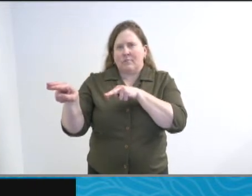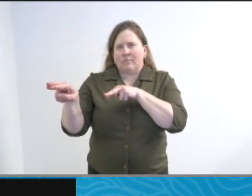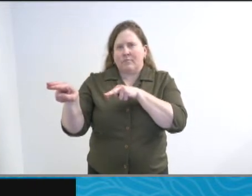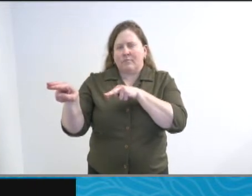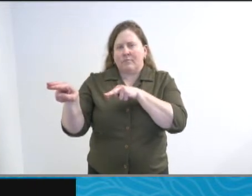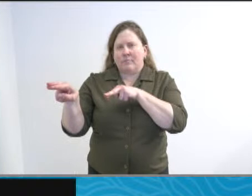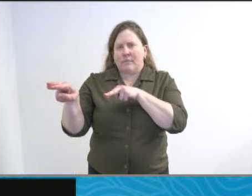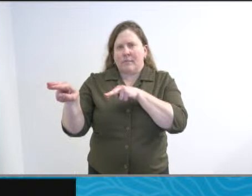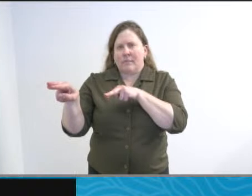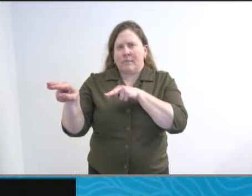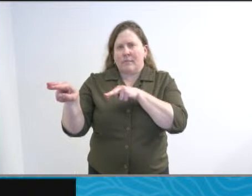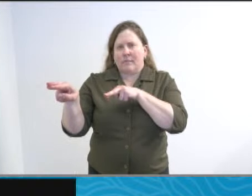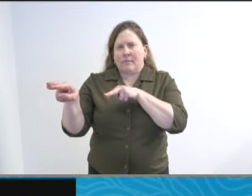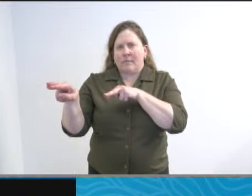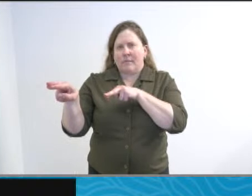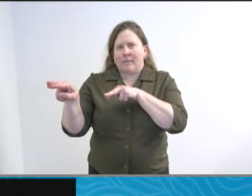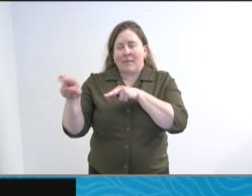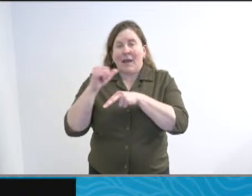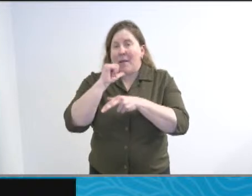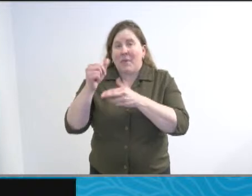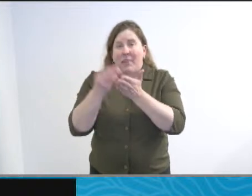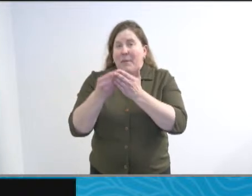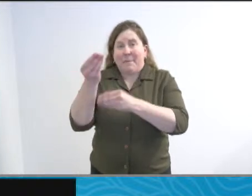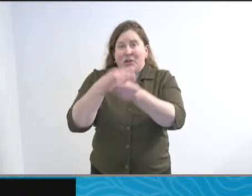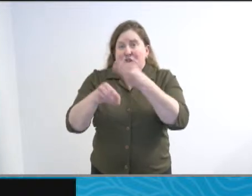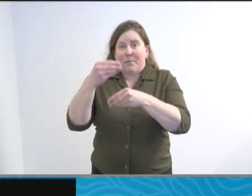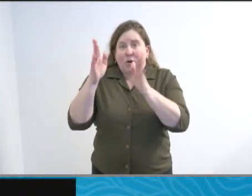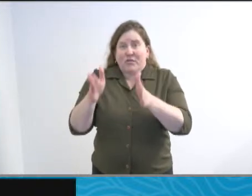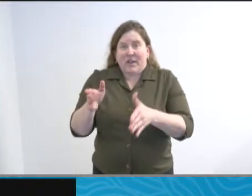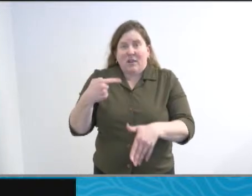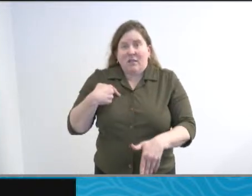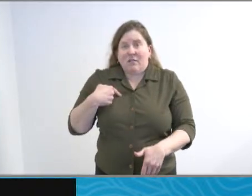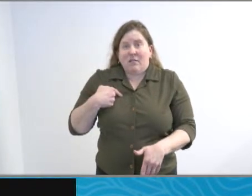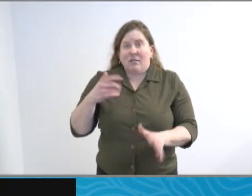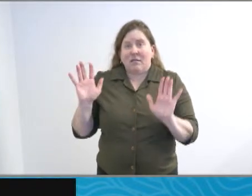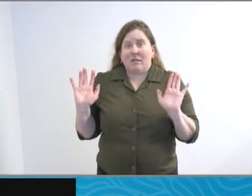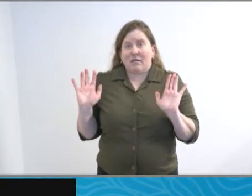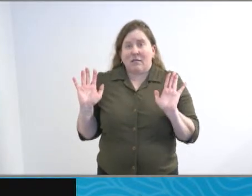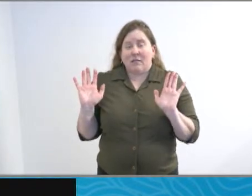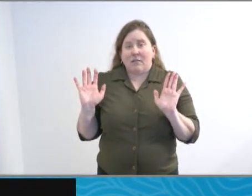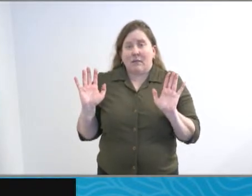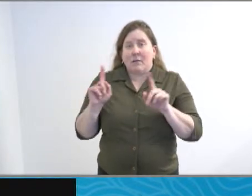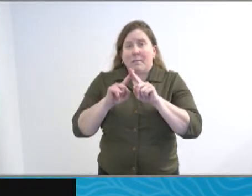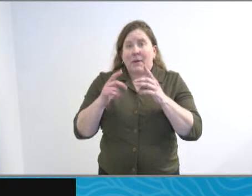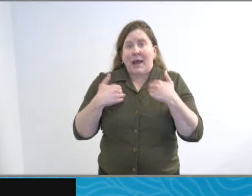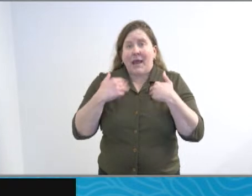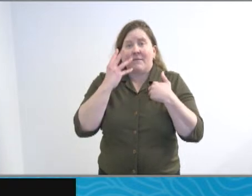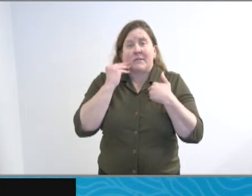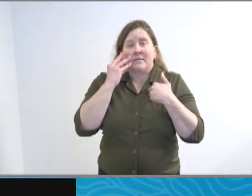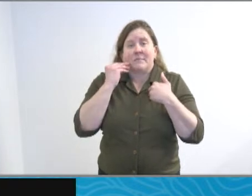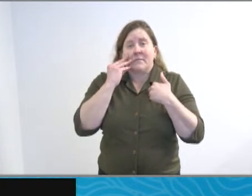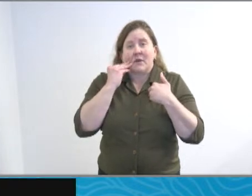Truth be told, I am not the budget person, however, I do have a little bit of experience with budgeting.